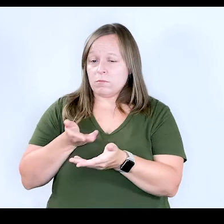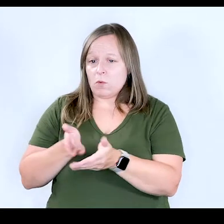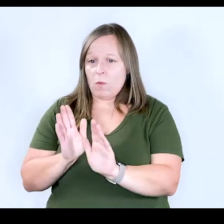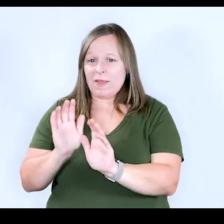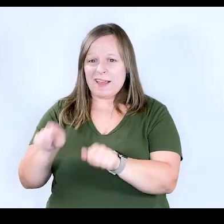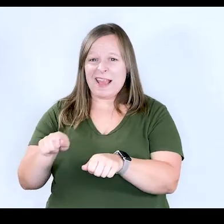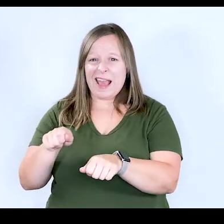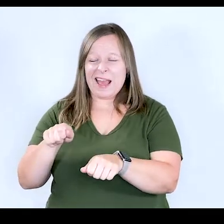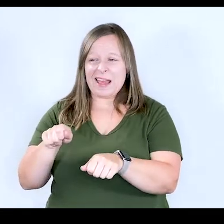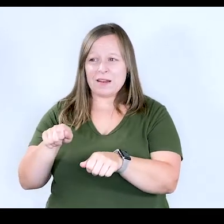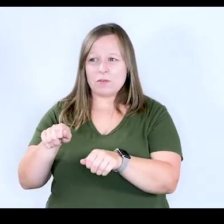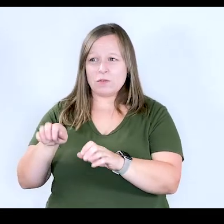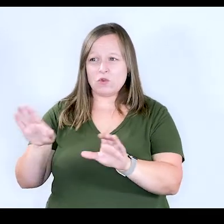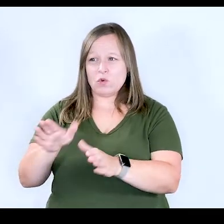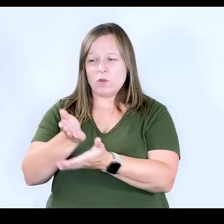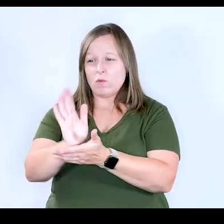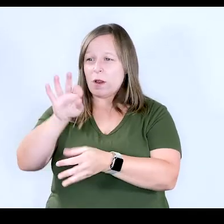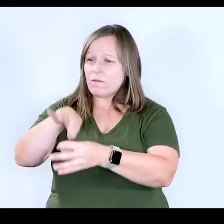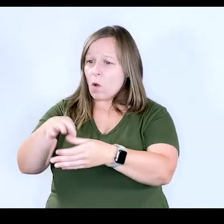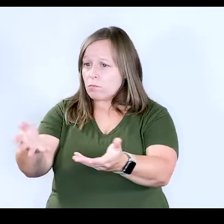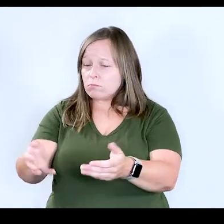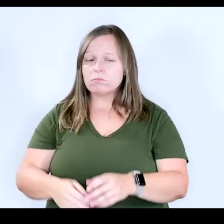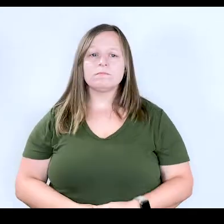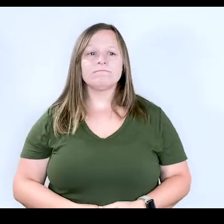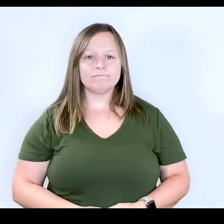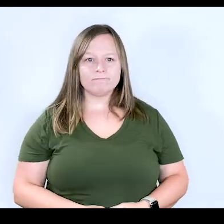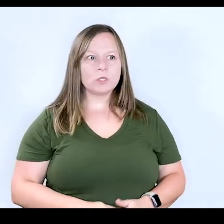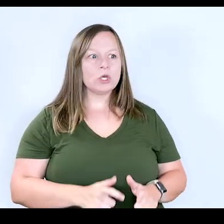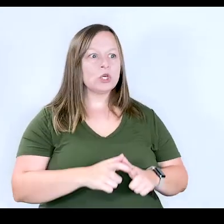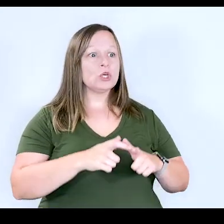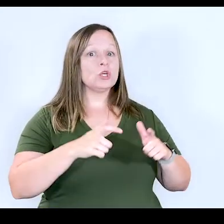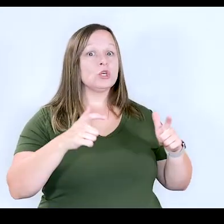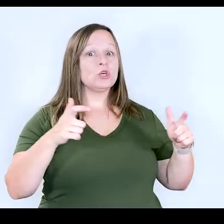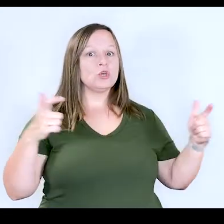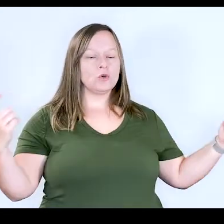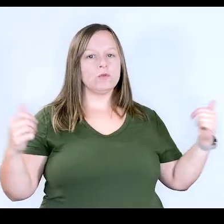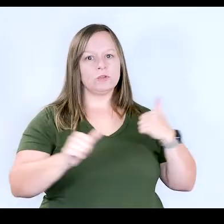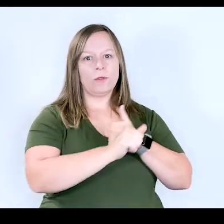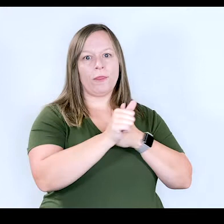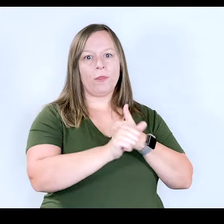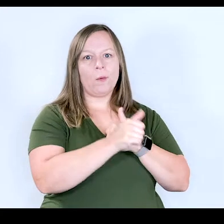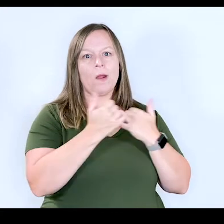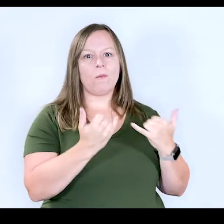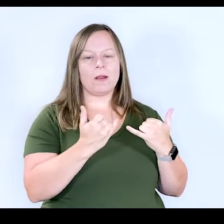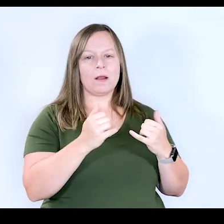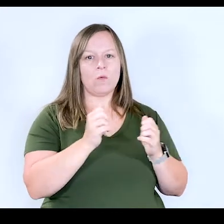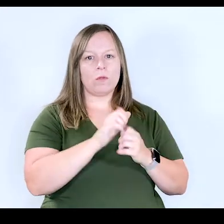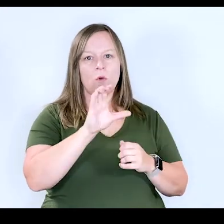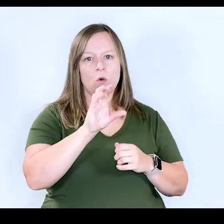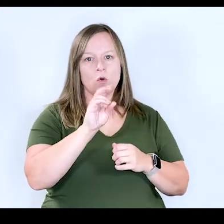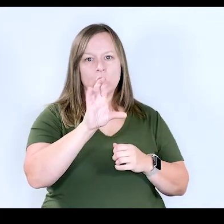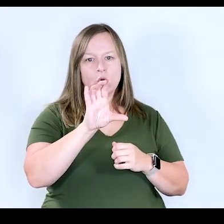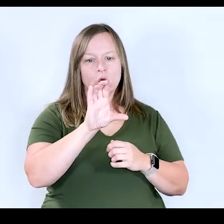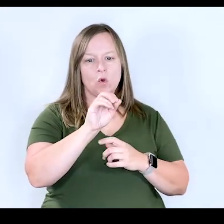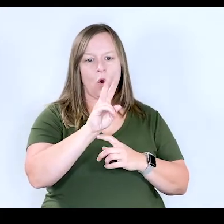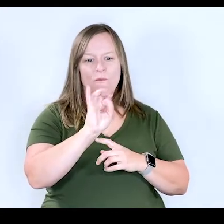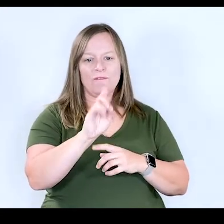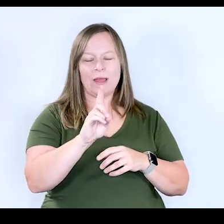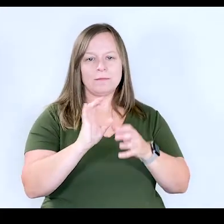that they can exercise that right? There's huge threat right now with COVID around voter suppression